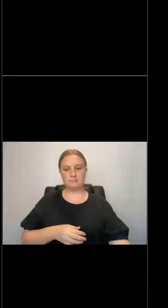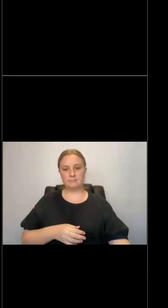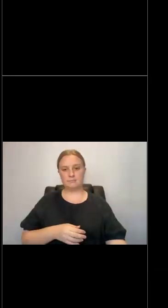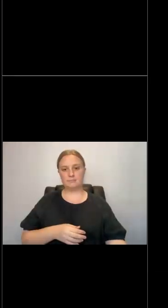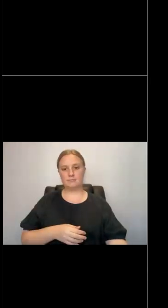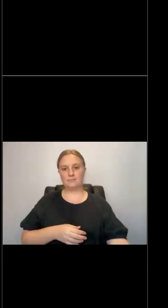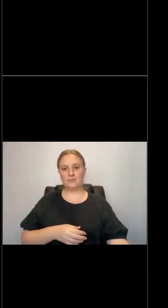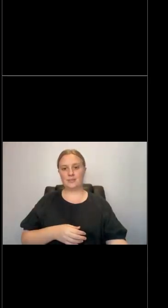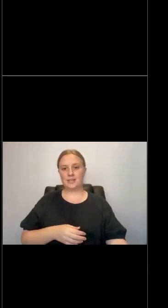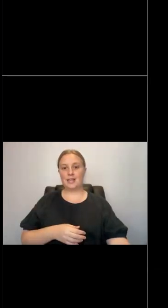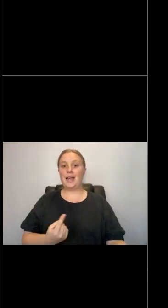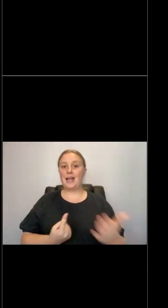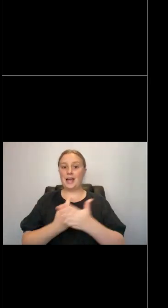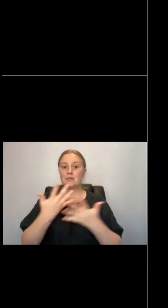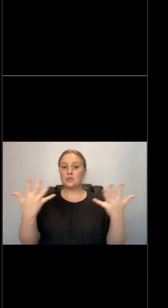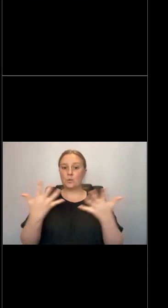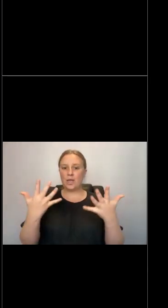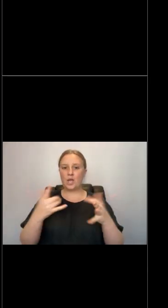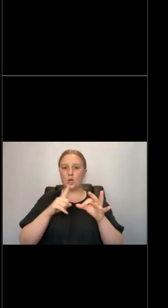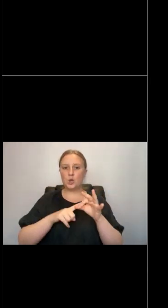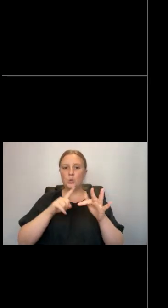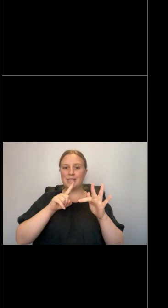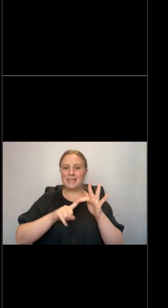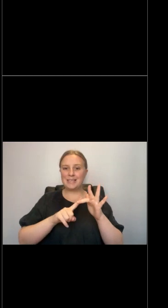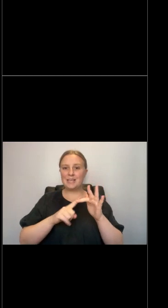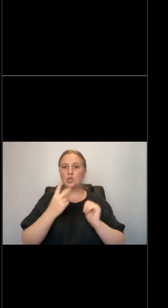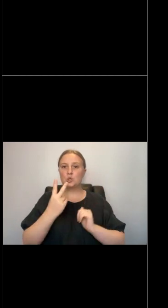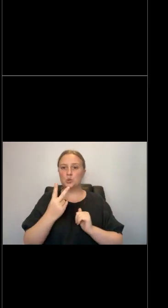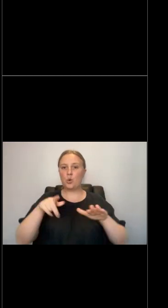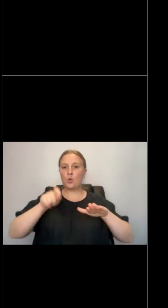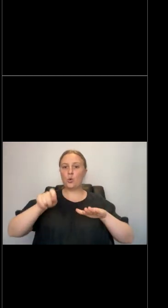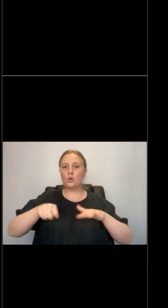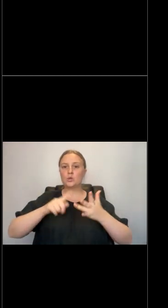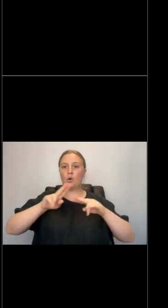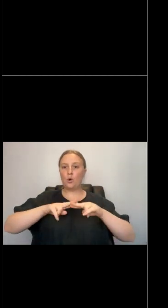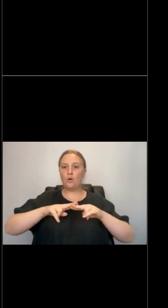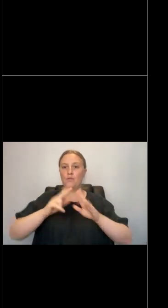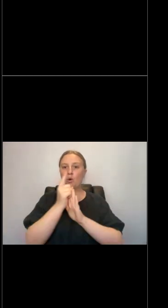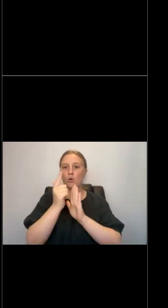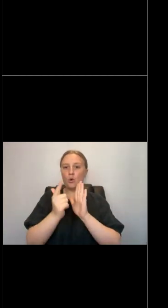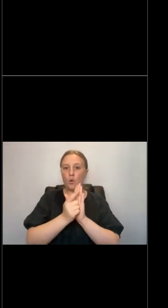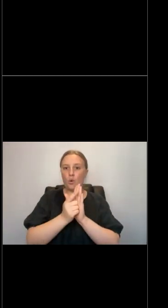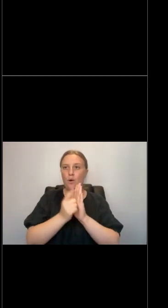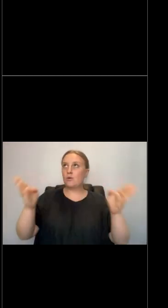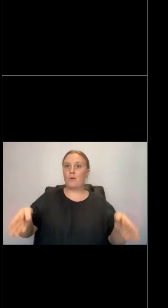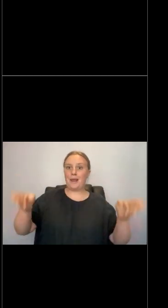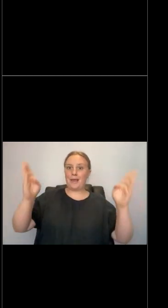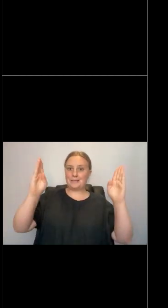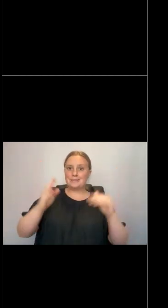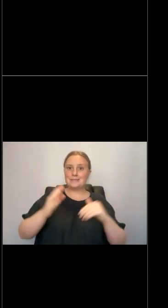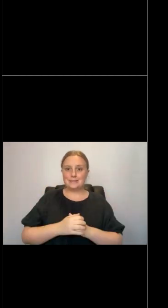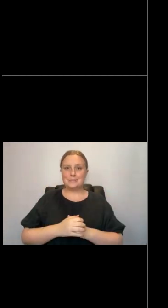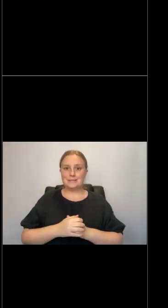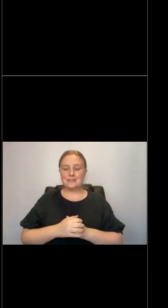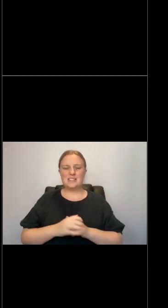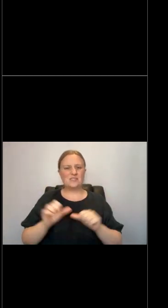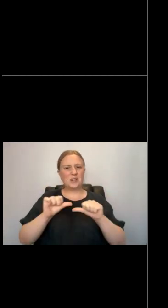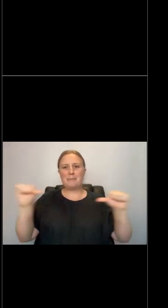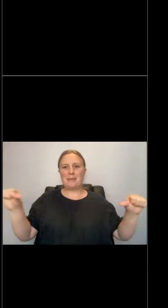courts of law complex court building. The hearings are generally more formal.